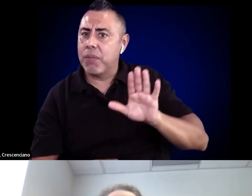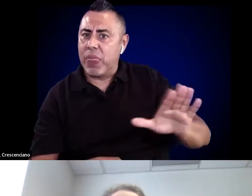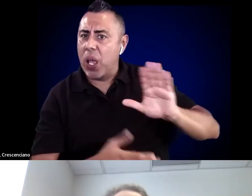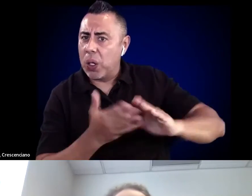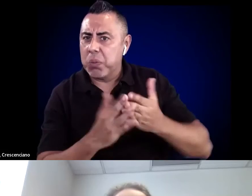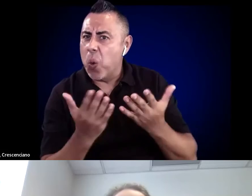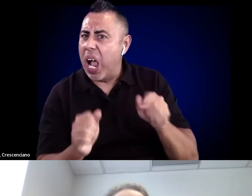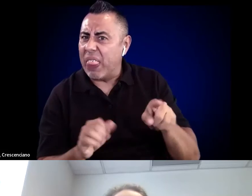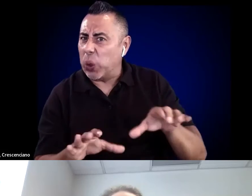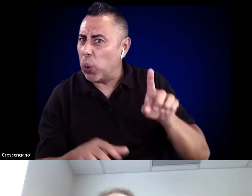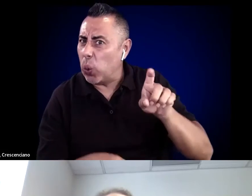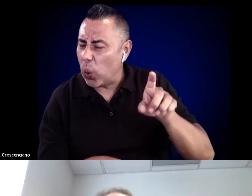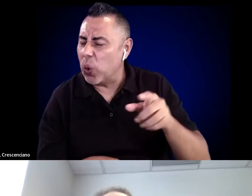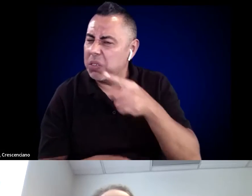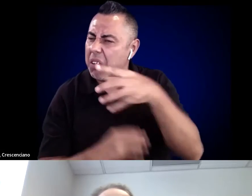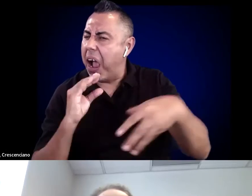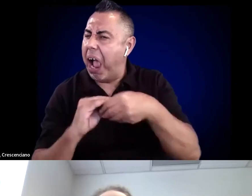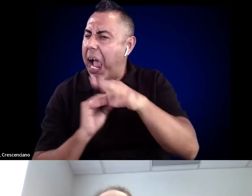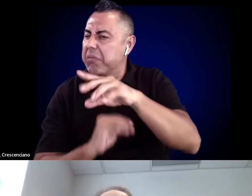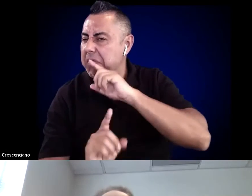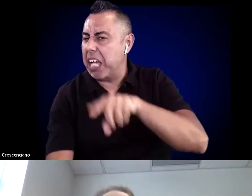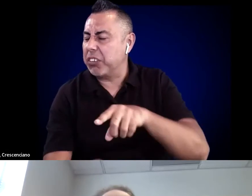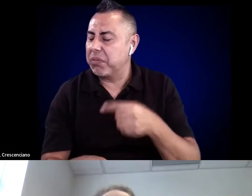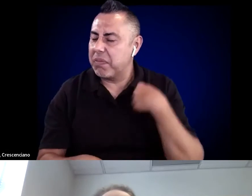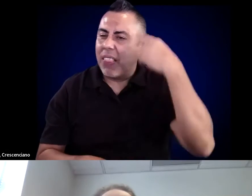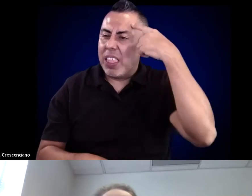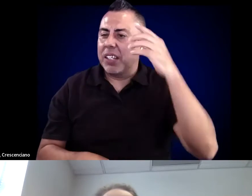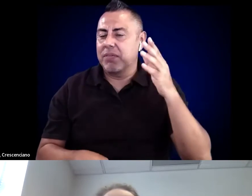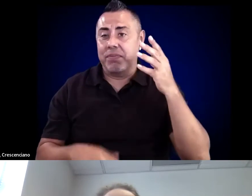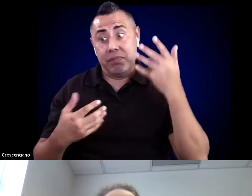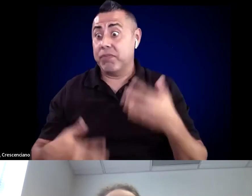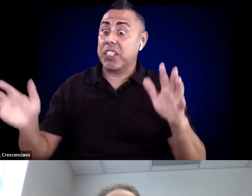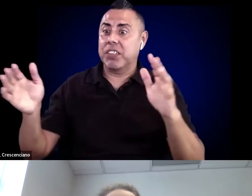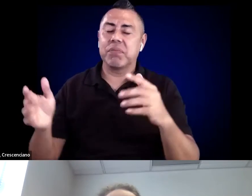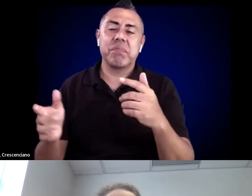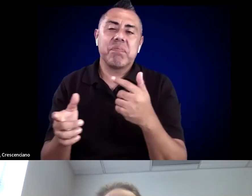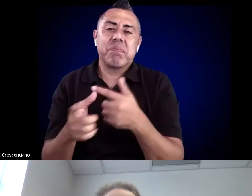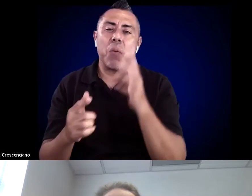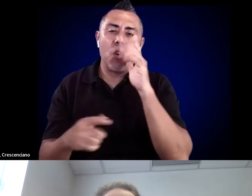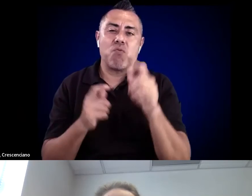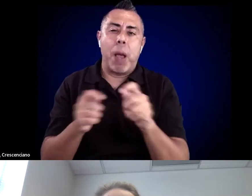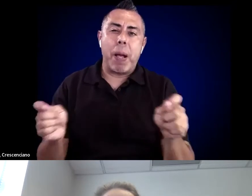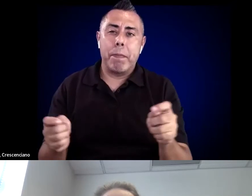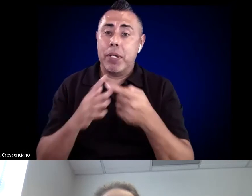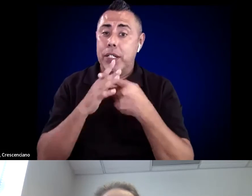Annabelle Lolinco (she/her): Uh, and and I think we'll we'll wrap up there. Uh. So let's start with